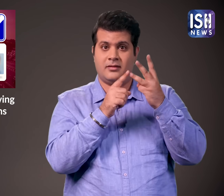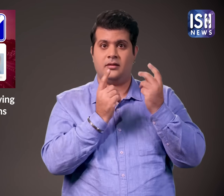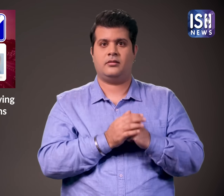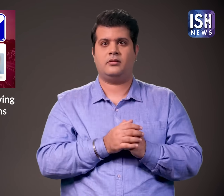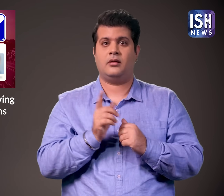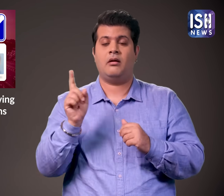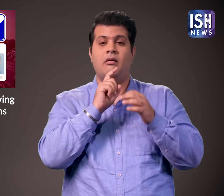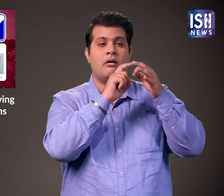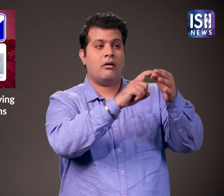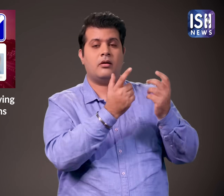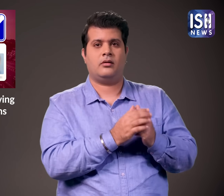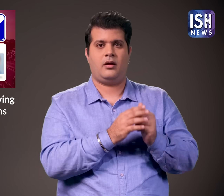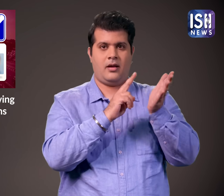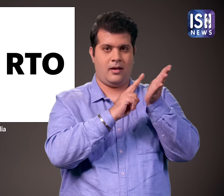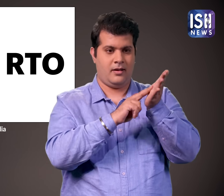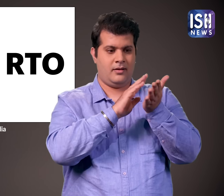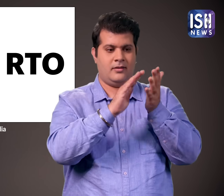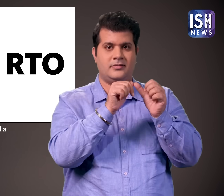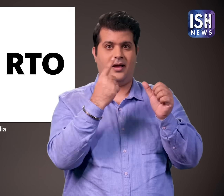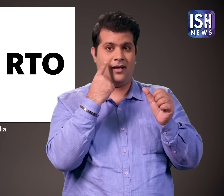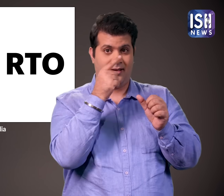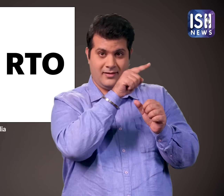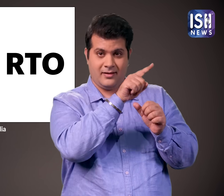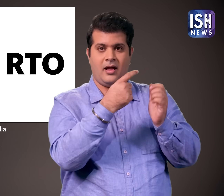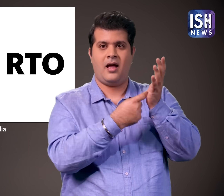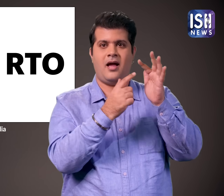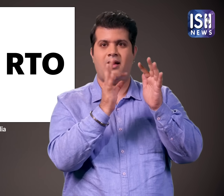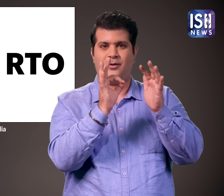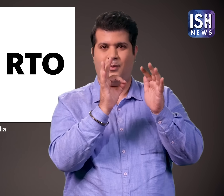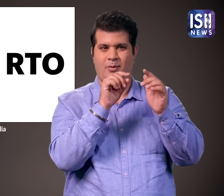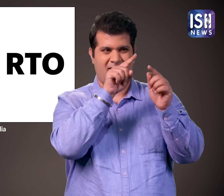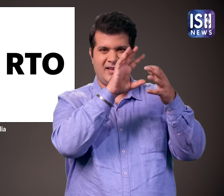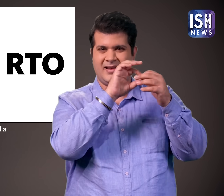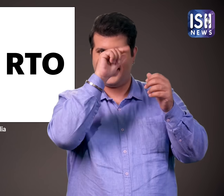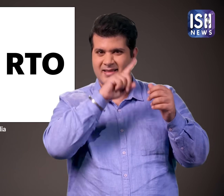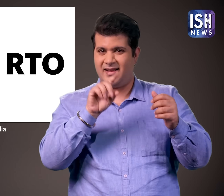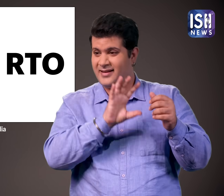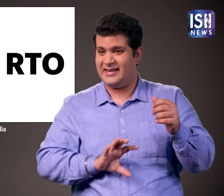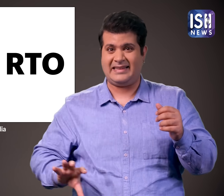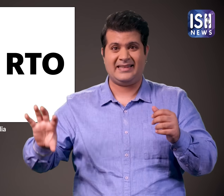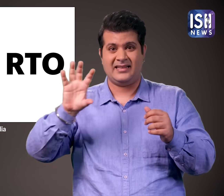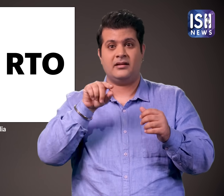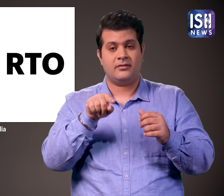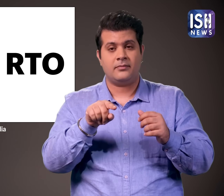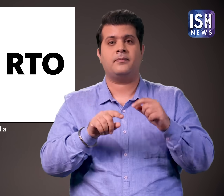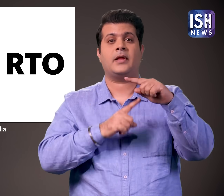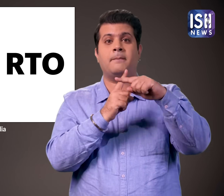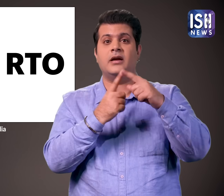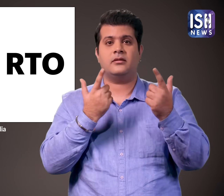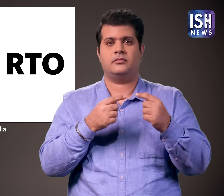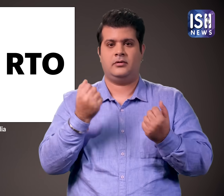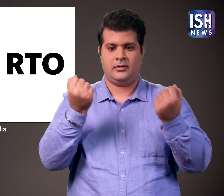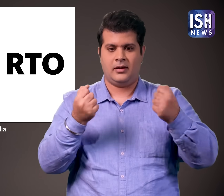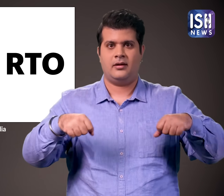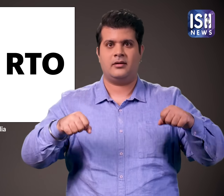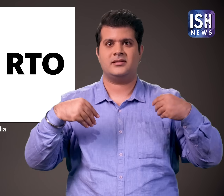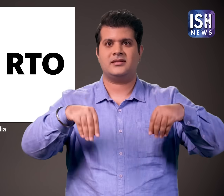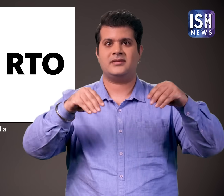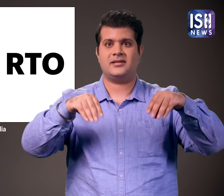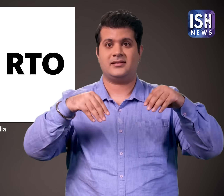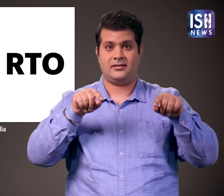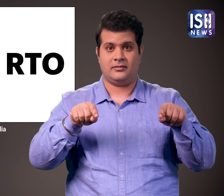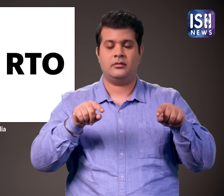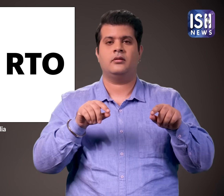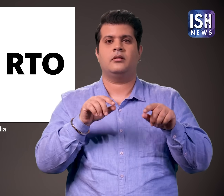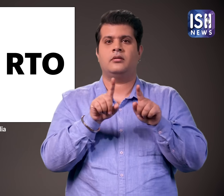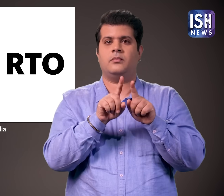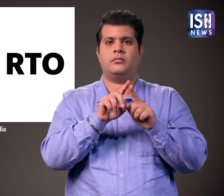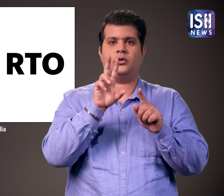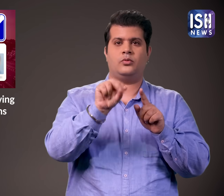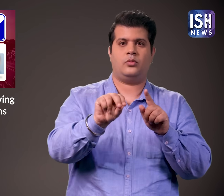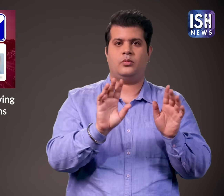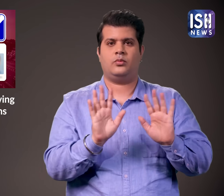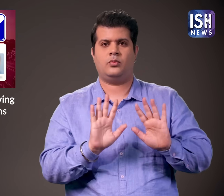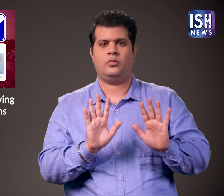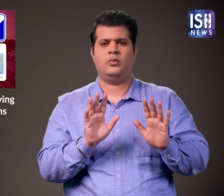3. He asked that the NHAI, RTOs, and vehicle dealers should not deny selling vehicles to Deaf.